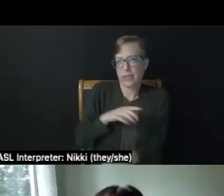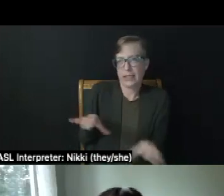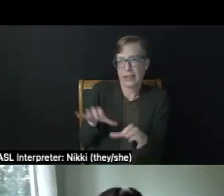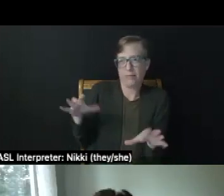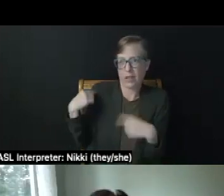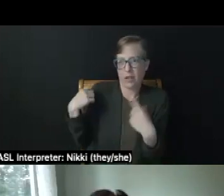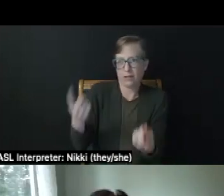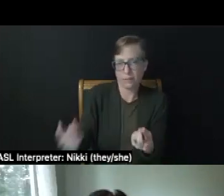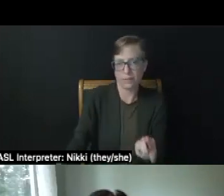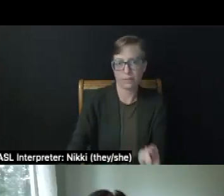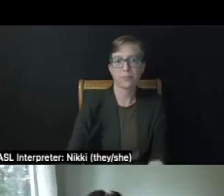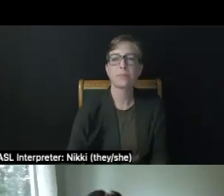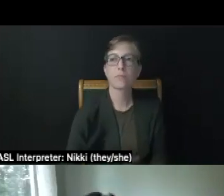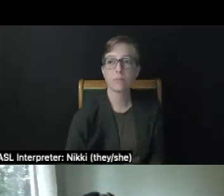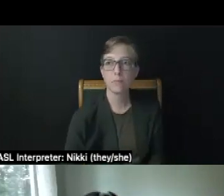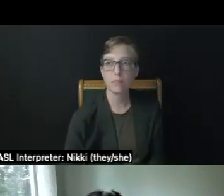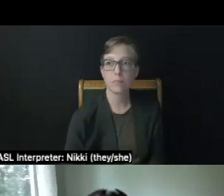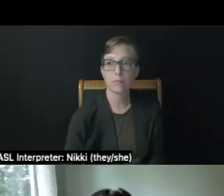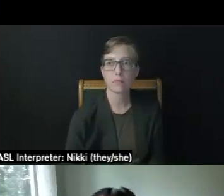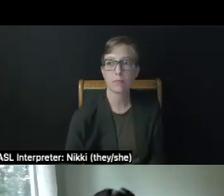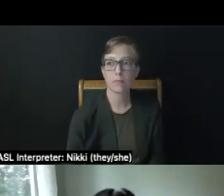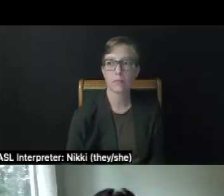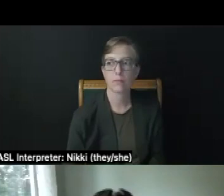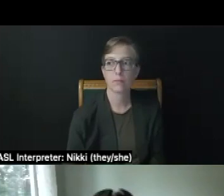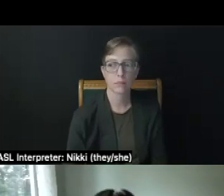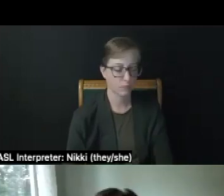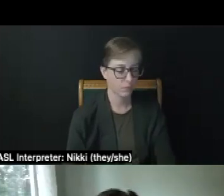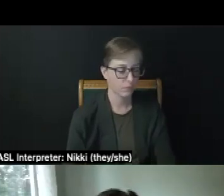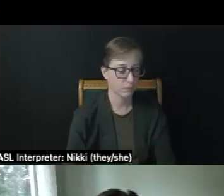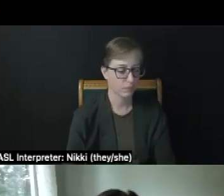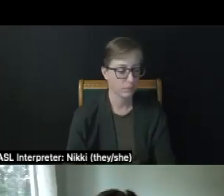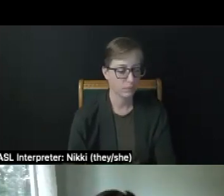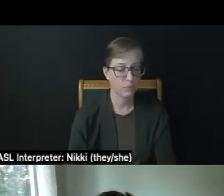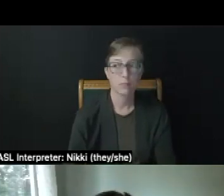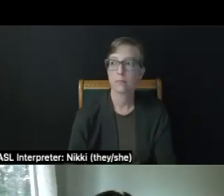this first study which was led by two researchers,